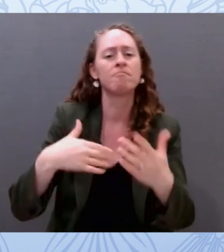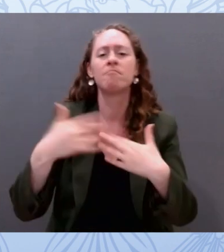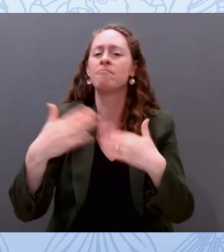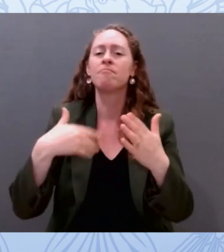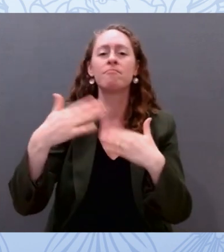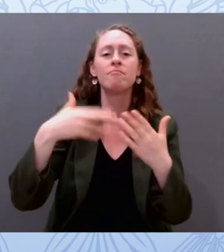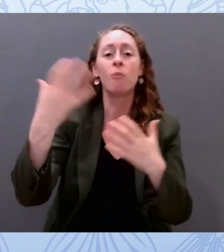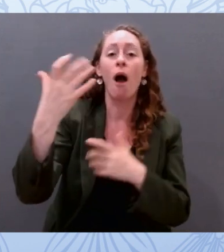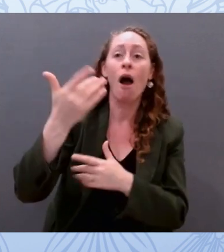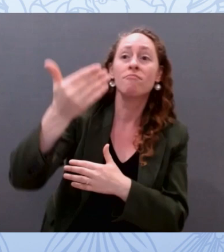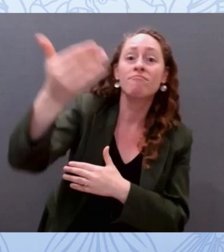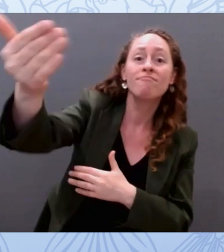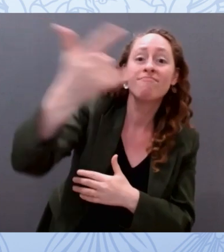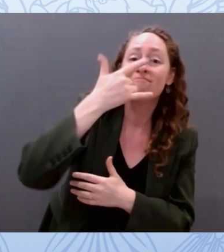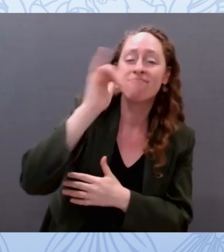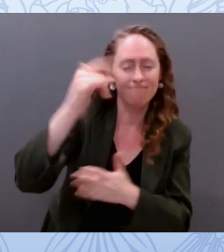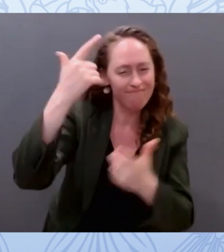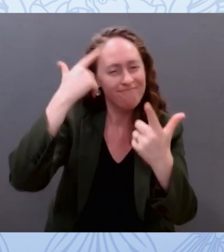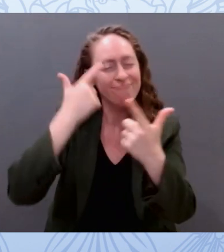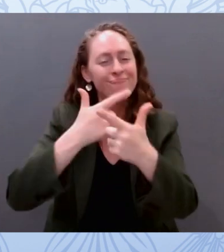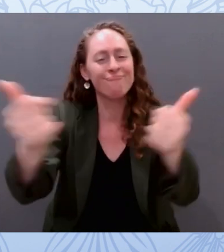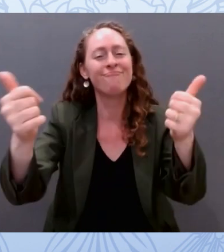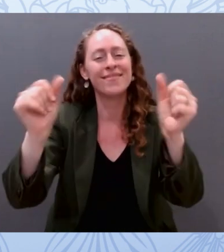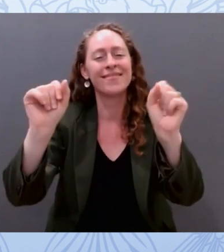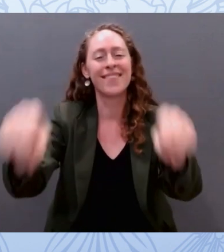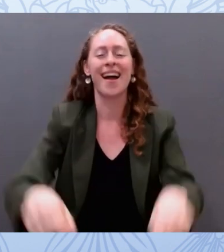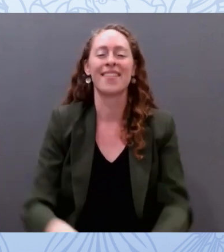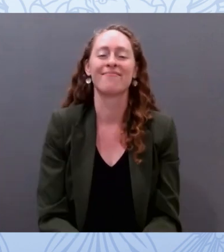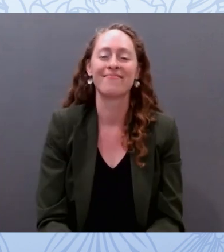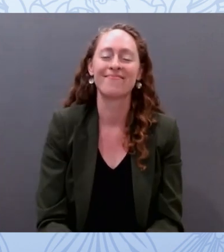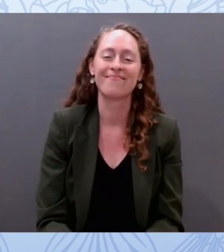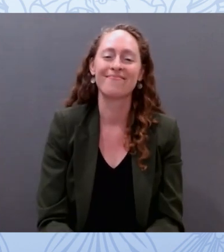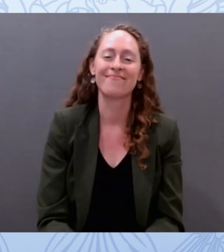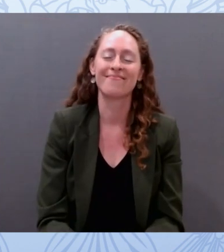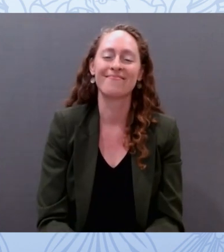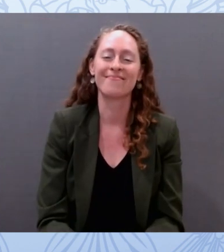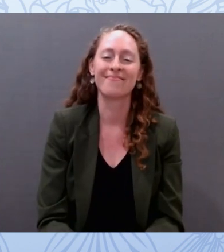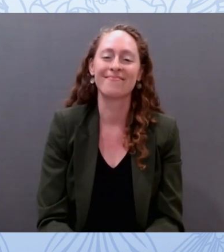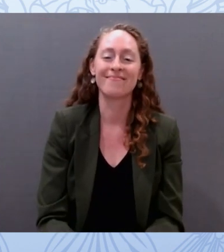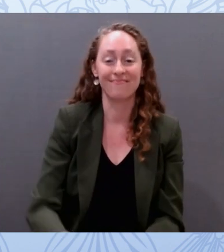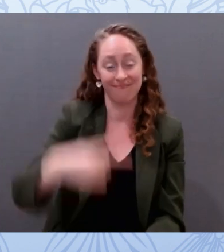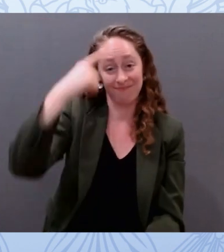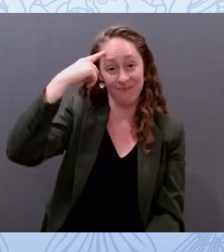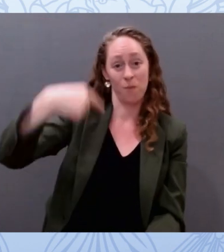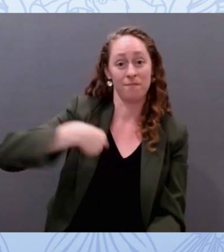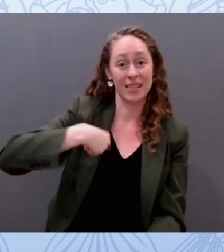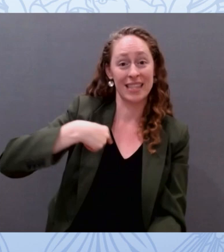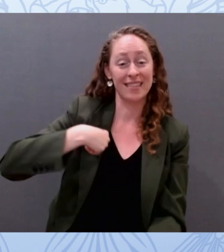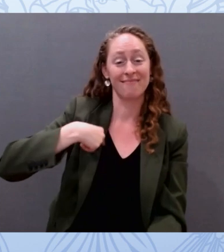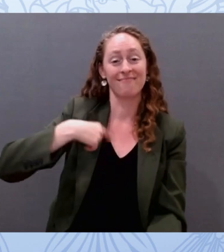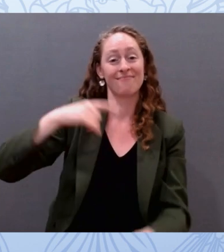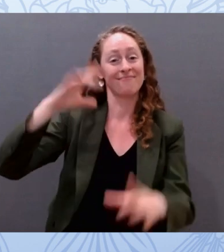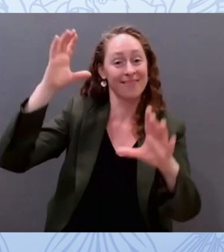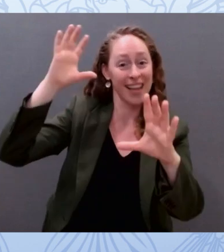So on behalf of my husband, the president and me, congratulations, graduates.